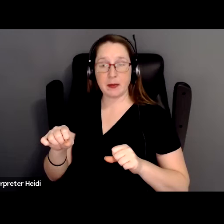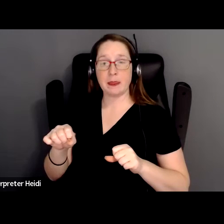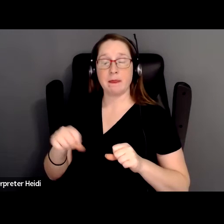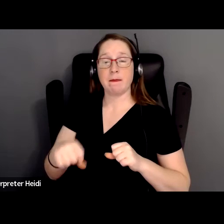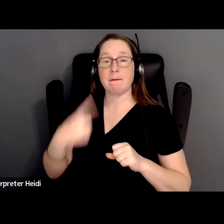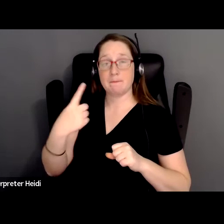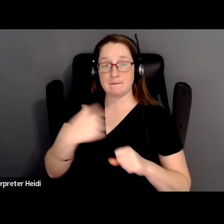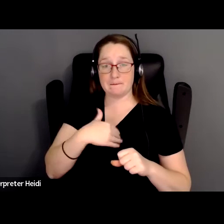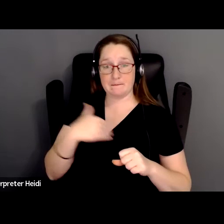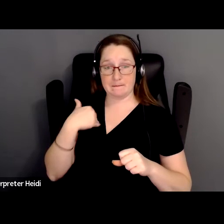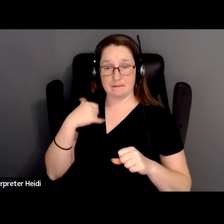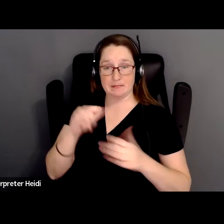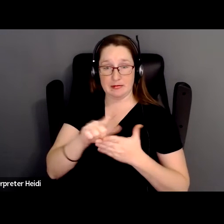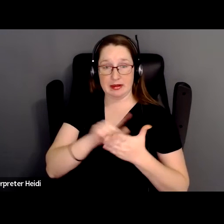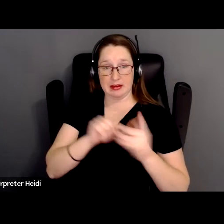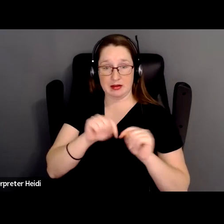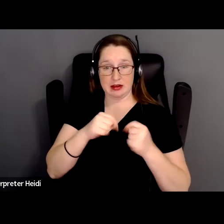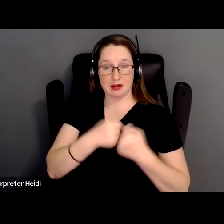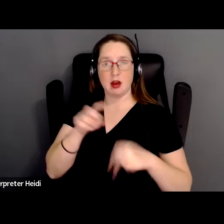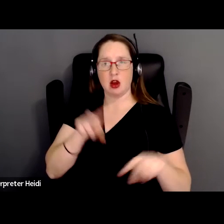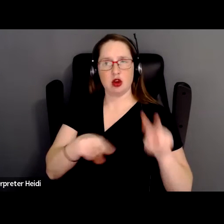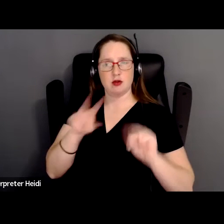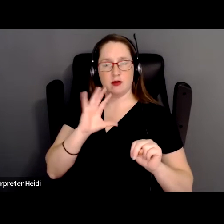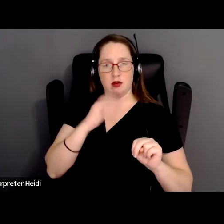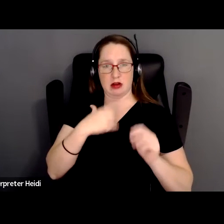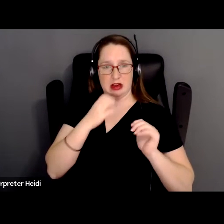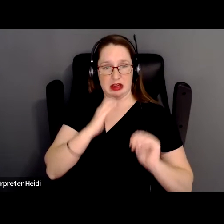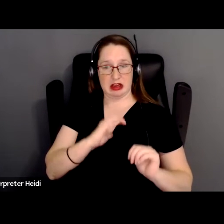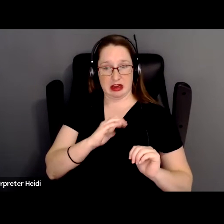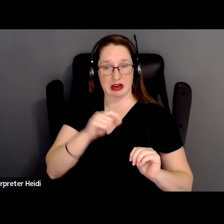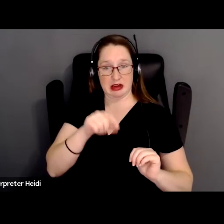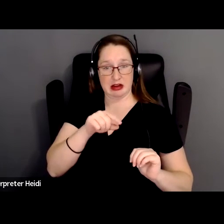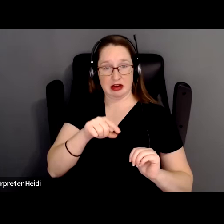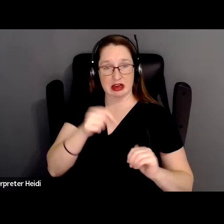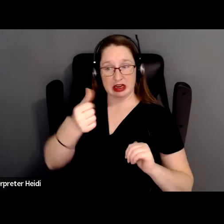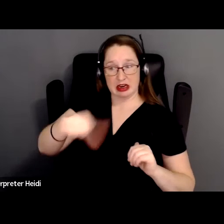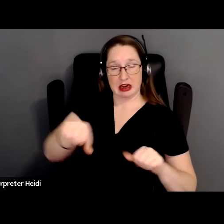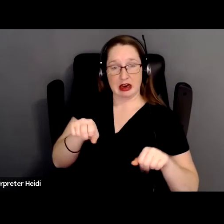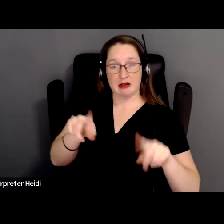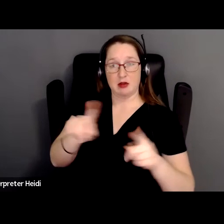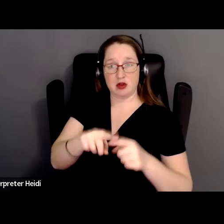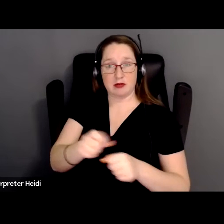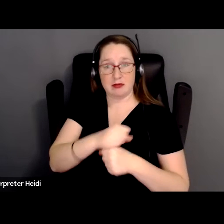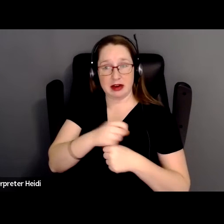of the members of the legal team observed that our our clients were desired, that denied the opportunity to make decisions on how and